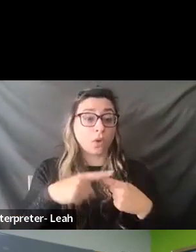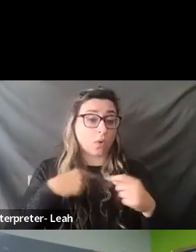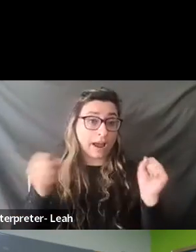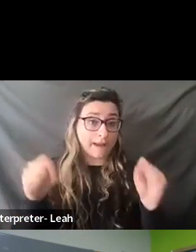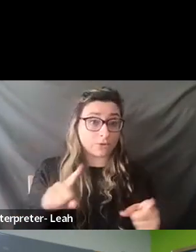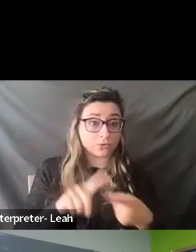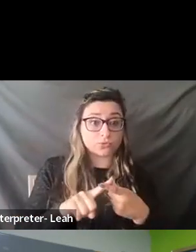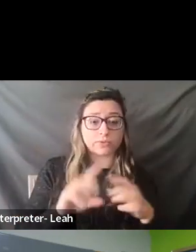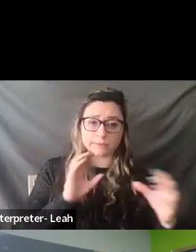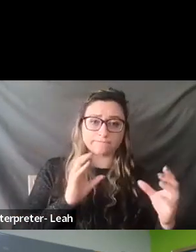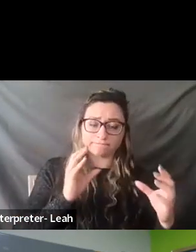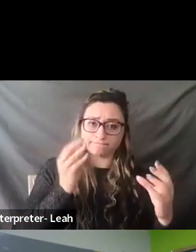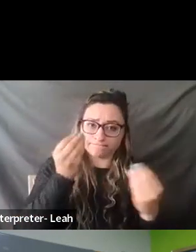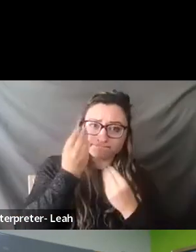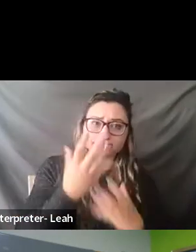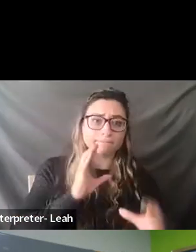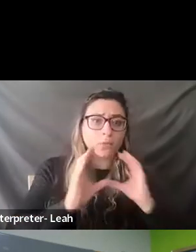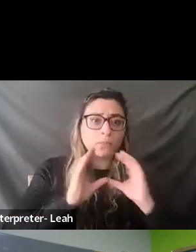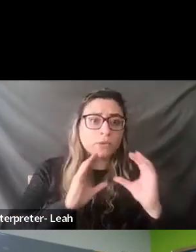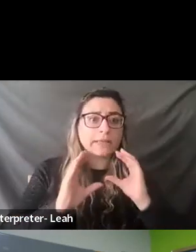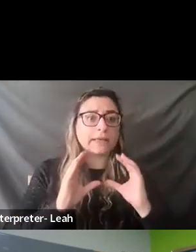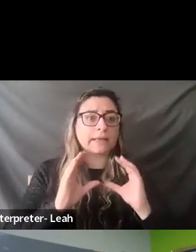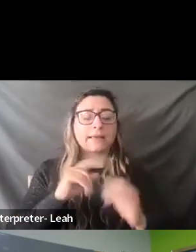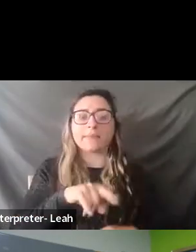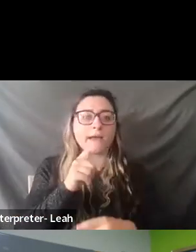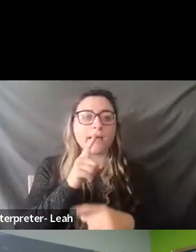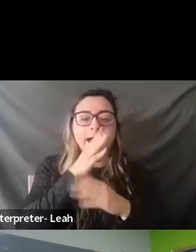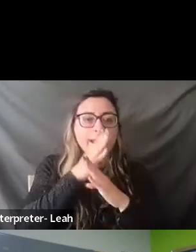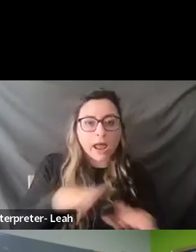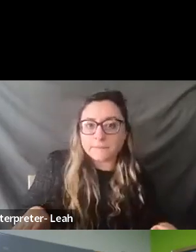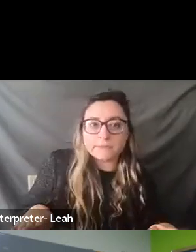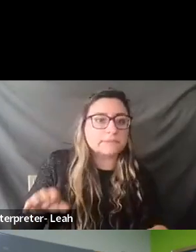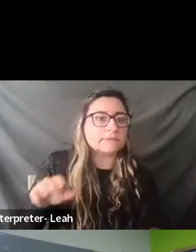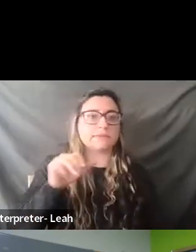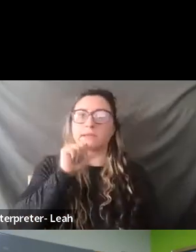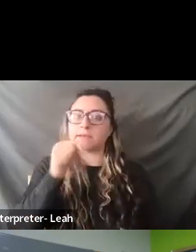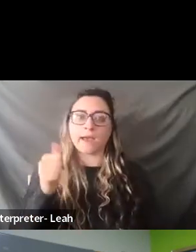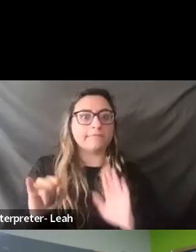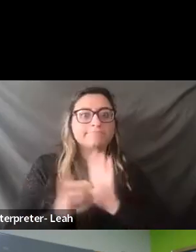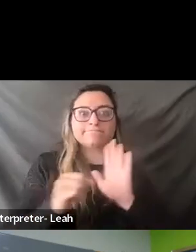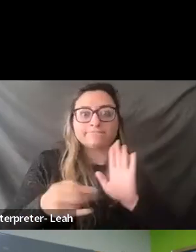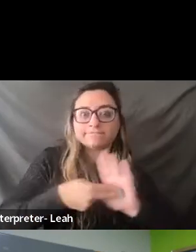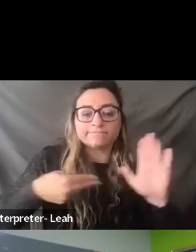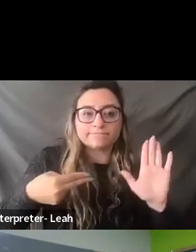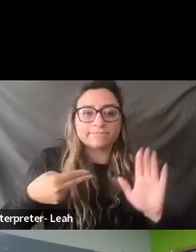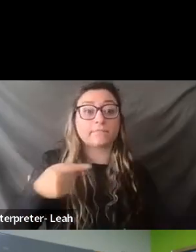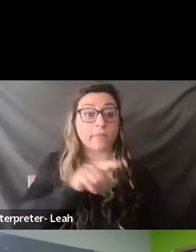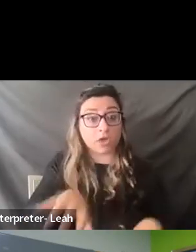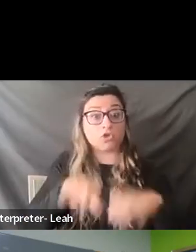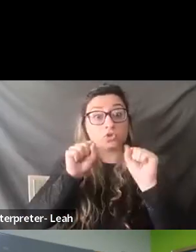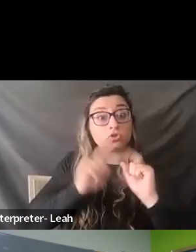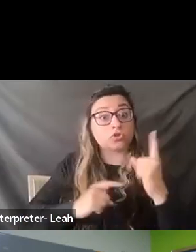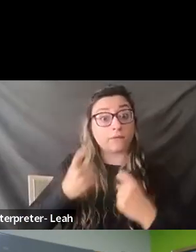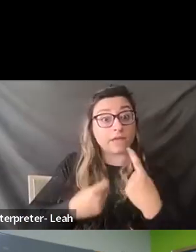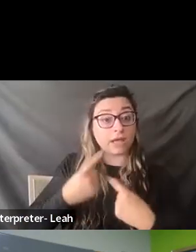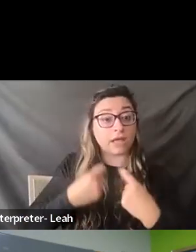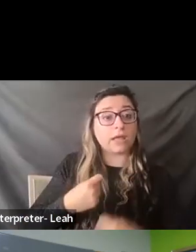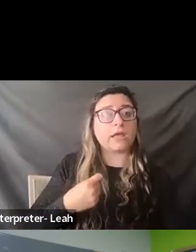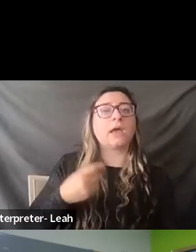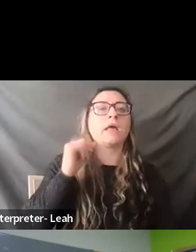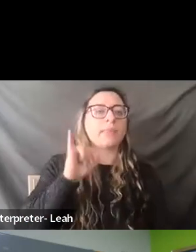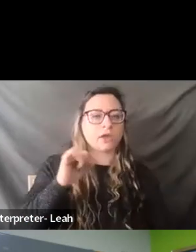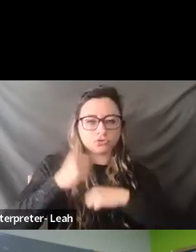We managed that and were able to do a survey with the participants, which really had a higher prevalence of providers and people who actually interacted with the community members than with those who were in leadership.